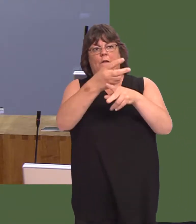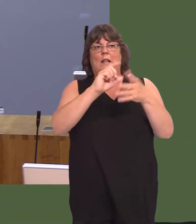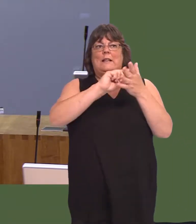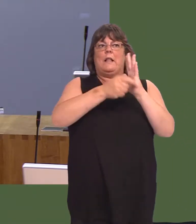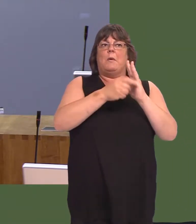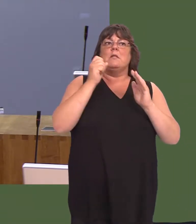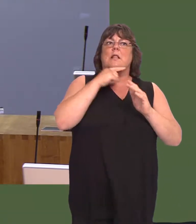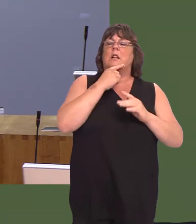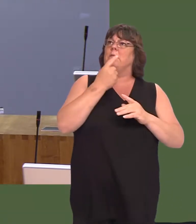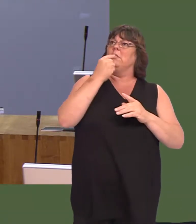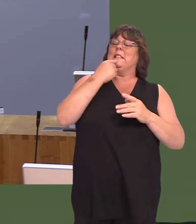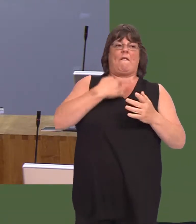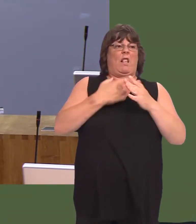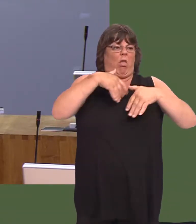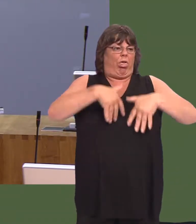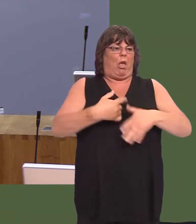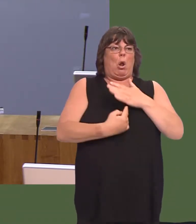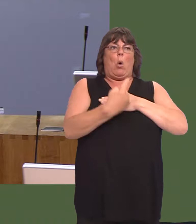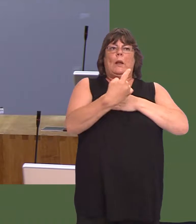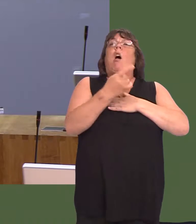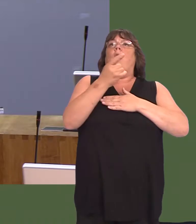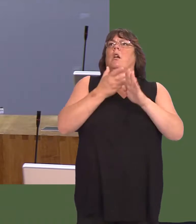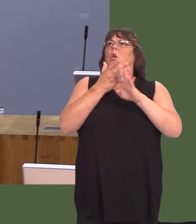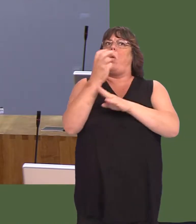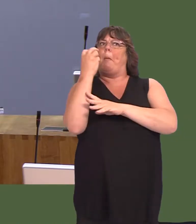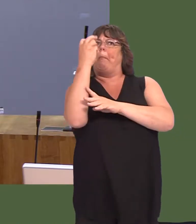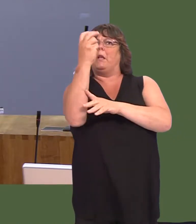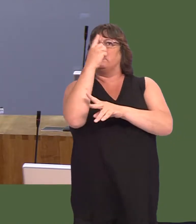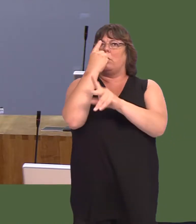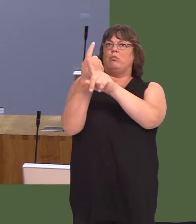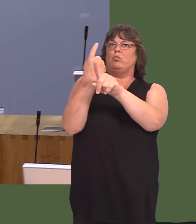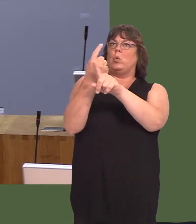that she takes the bus just so that she can actually get out and speak to somebody and have a conversation?